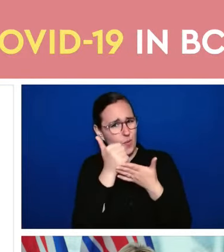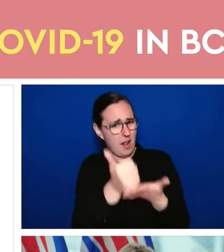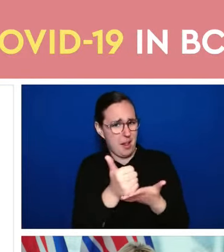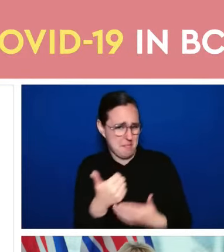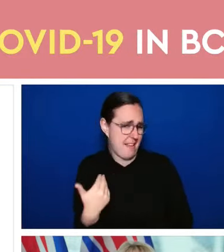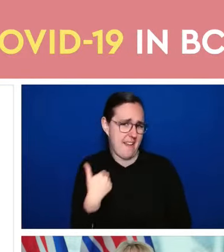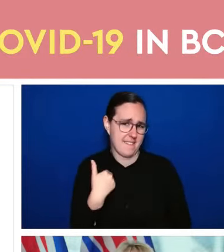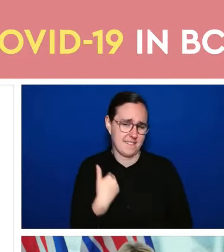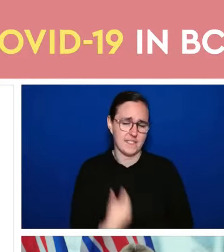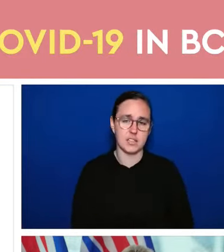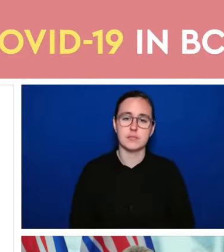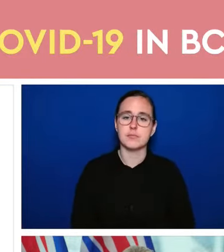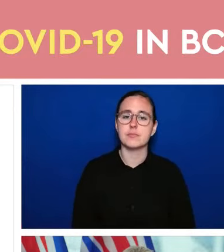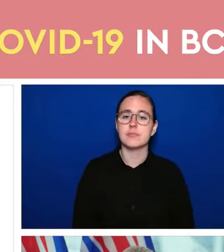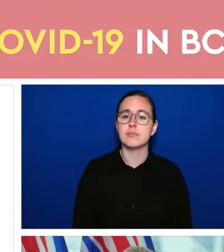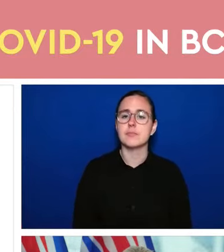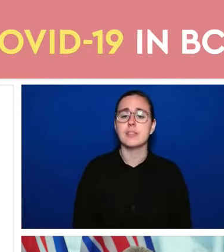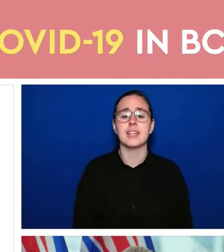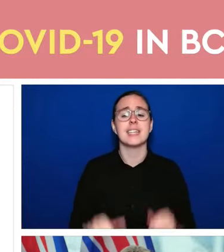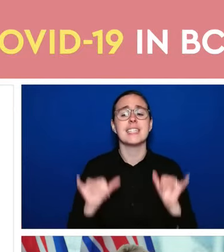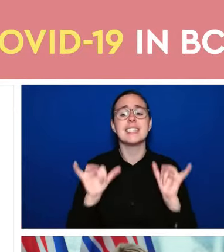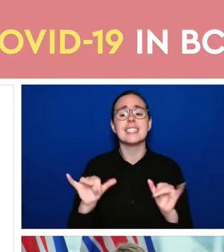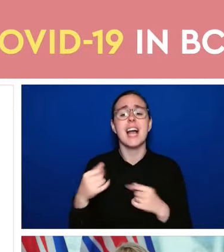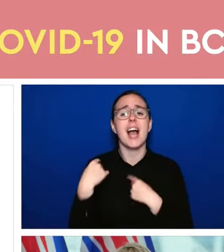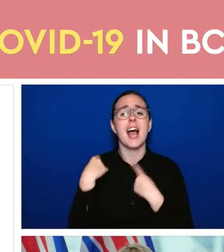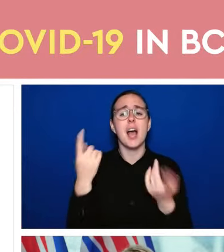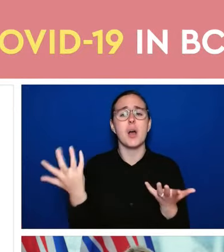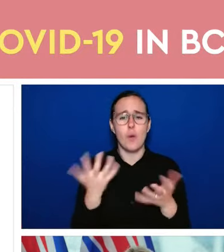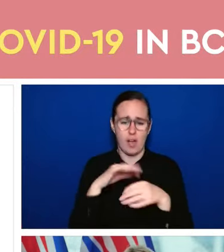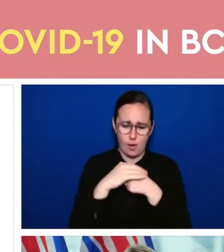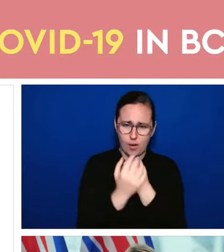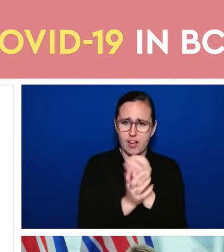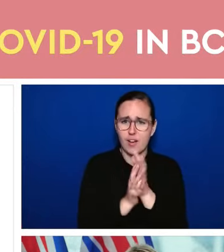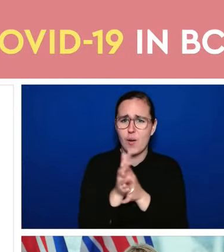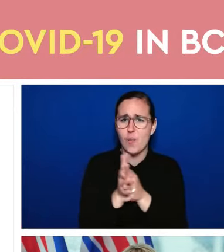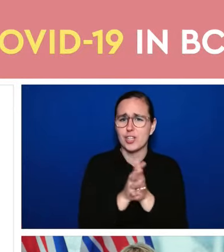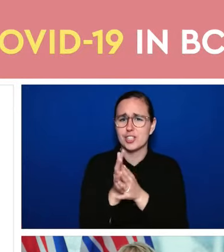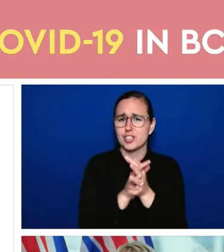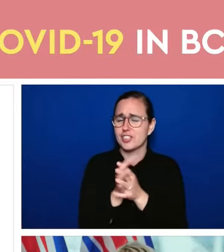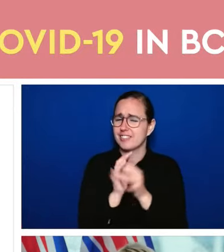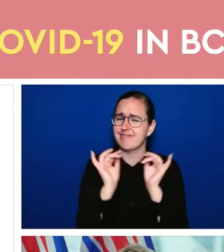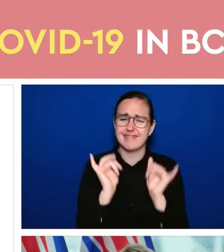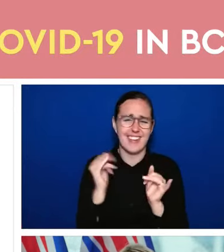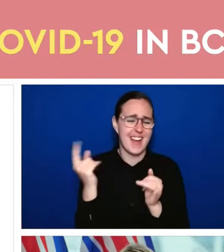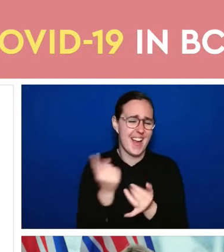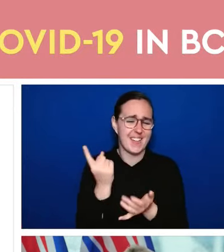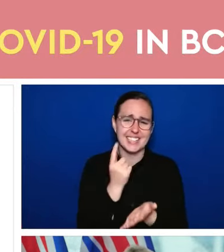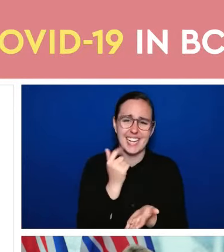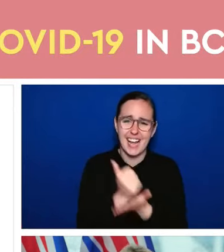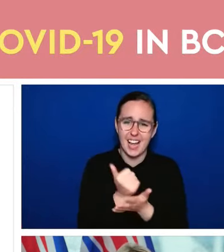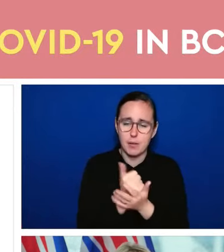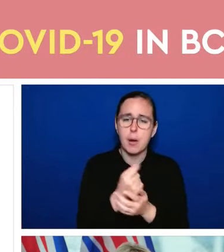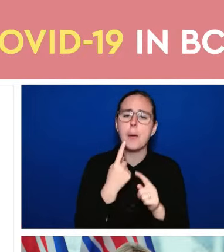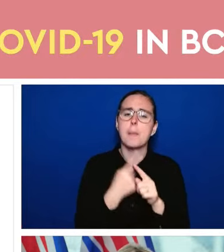Protect us from awful variety of infection. We have gathering options that we can do depending